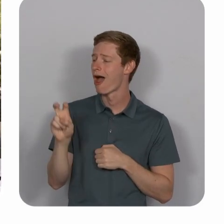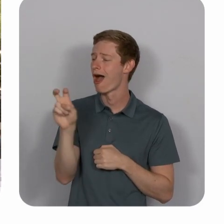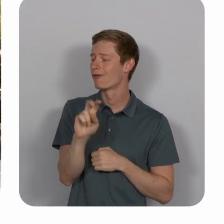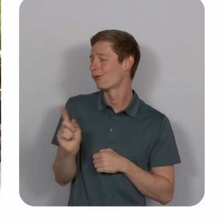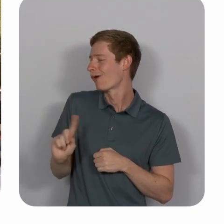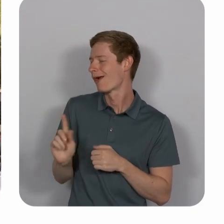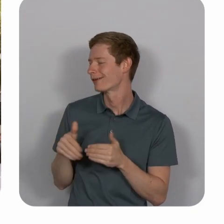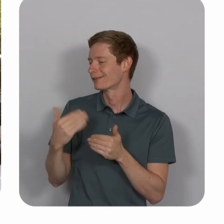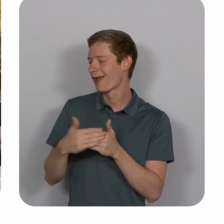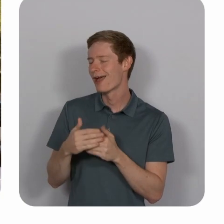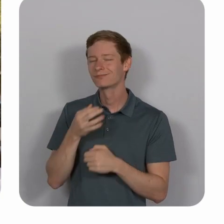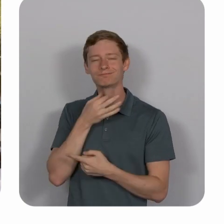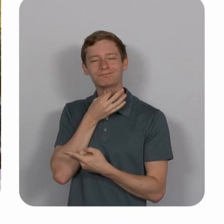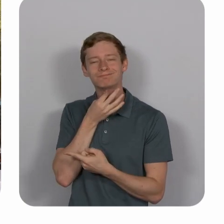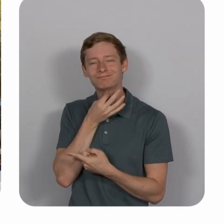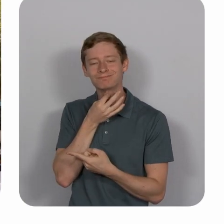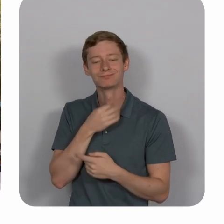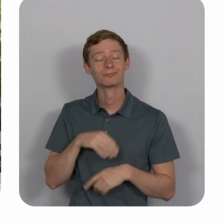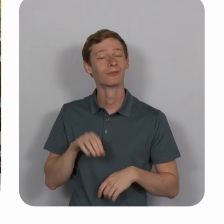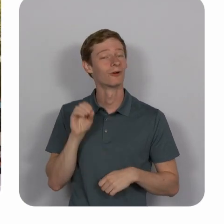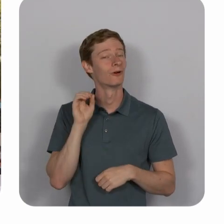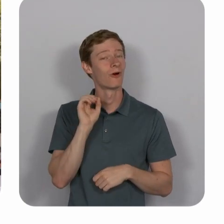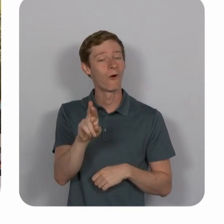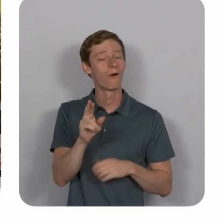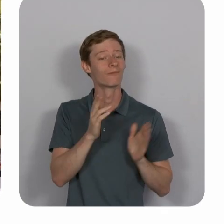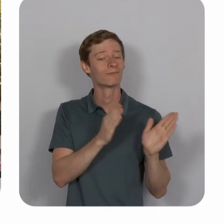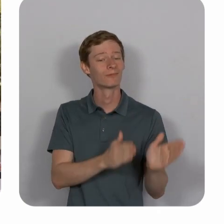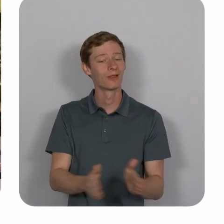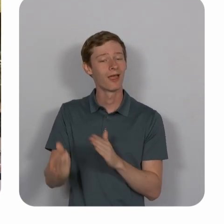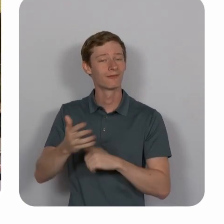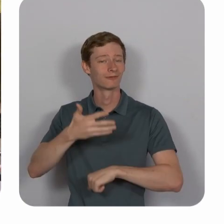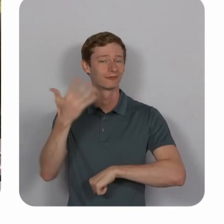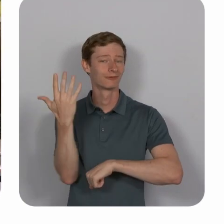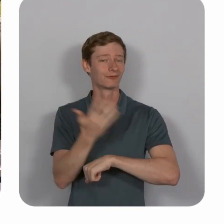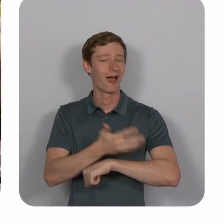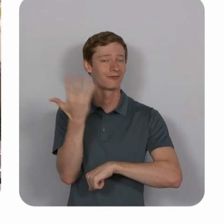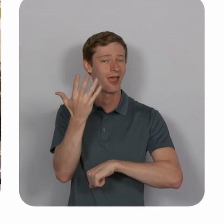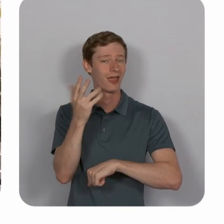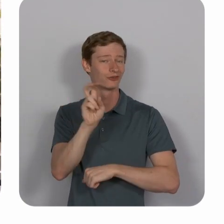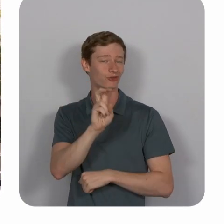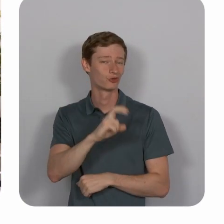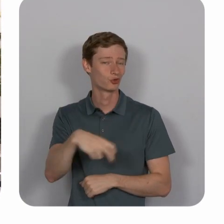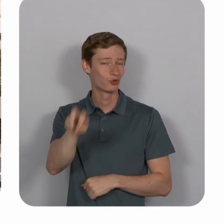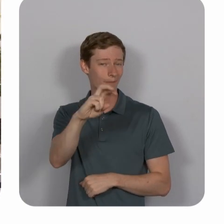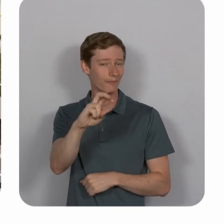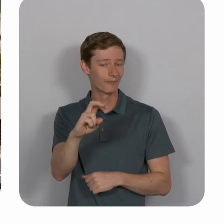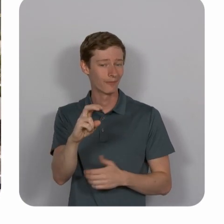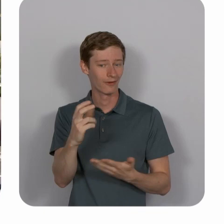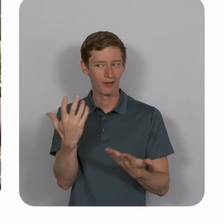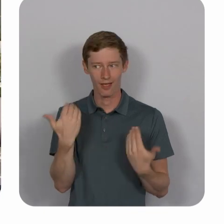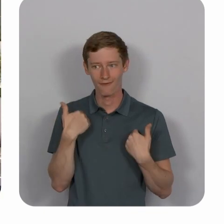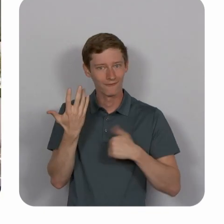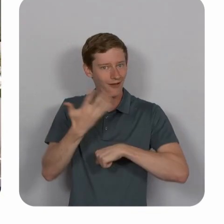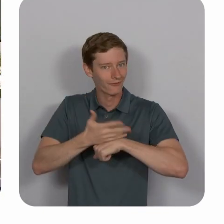or plan a five day activity when you are in a trip. Fun, isn’t it?